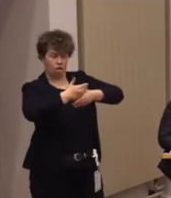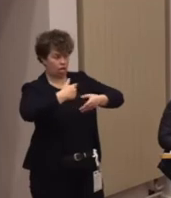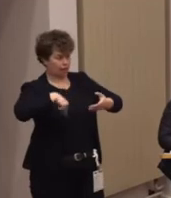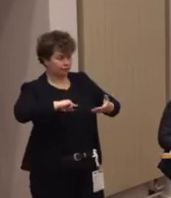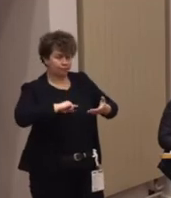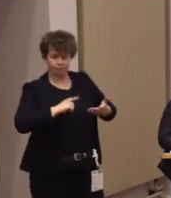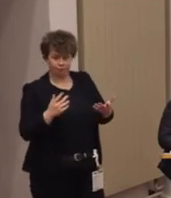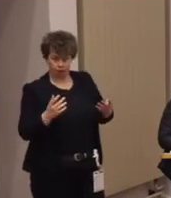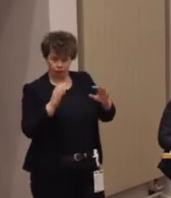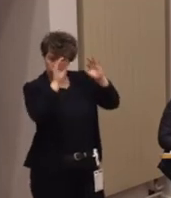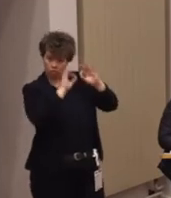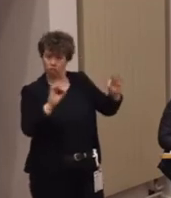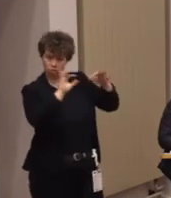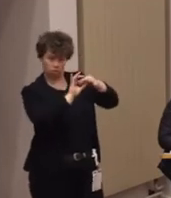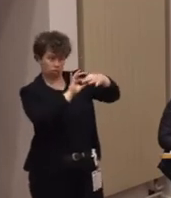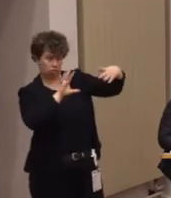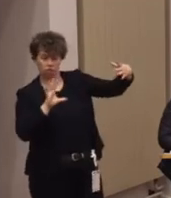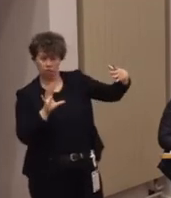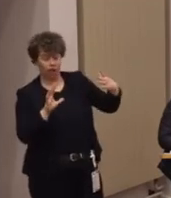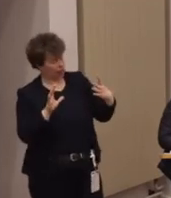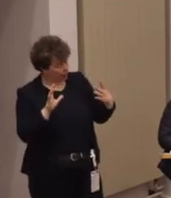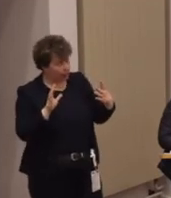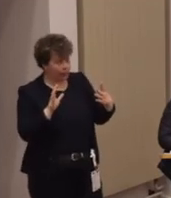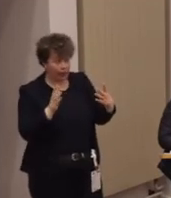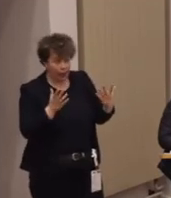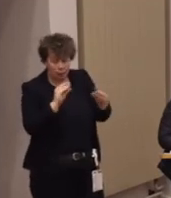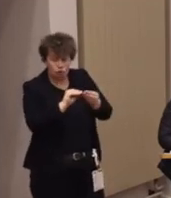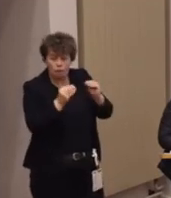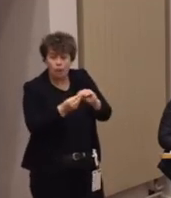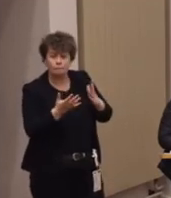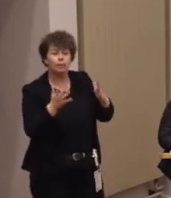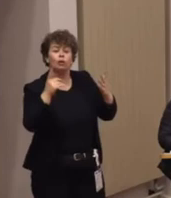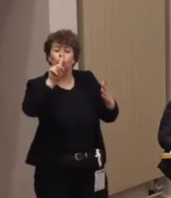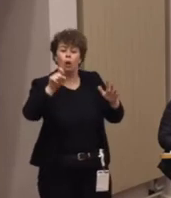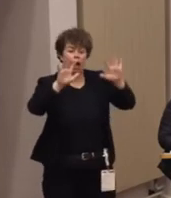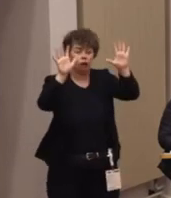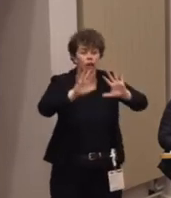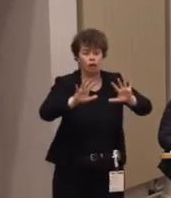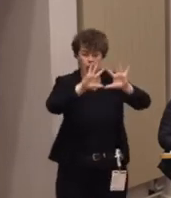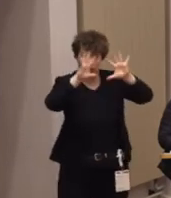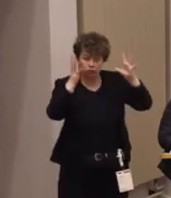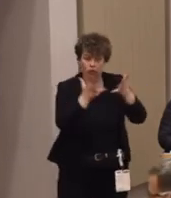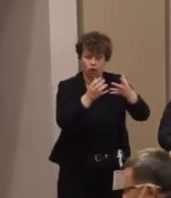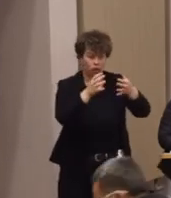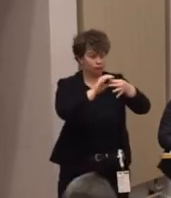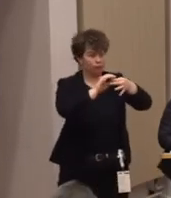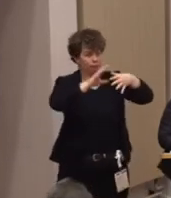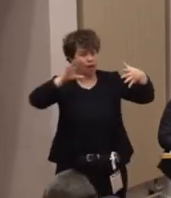disability, and other sexual identities within the justice debate need to be debated, documented